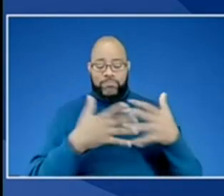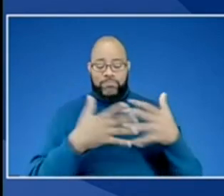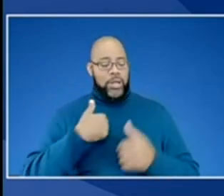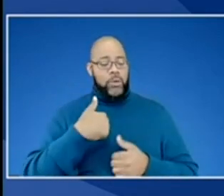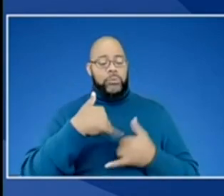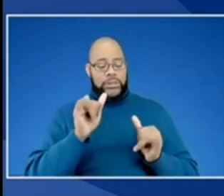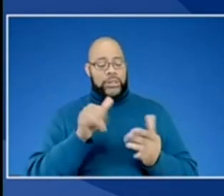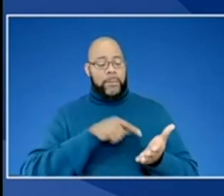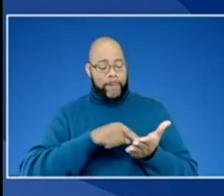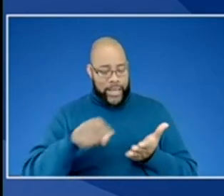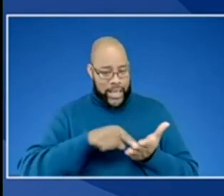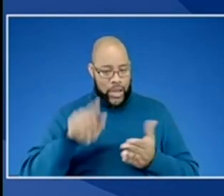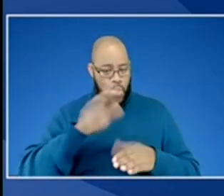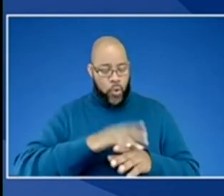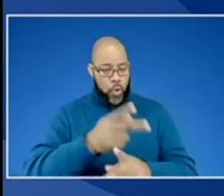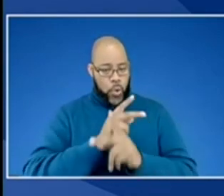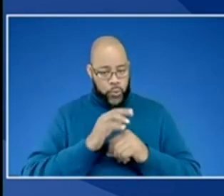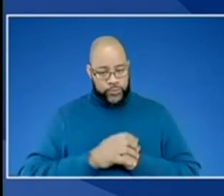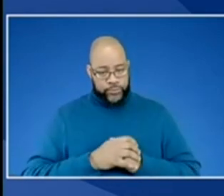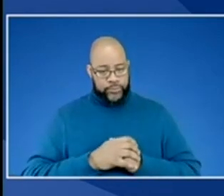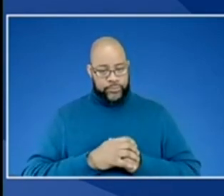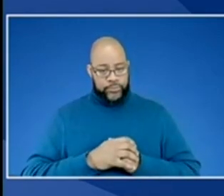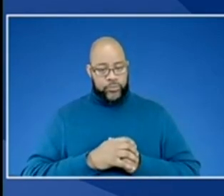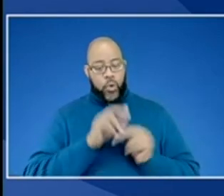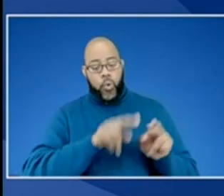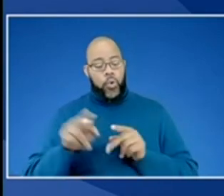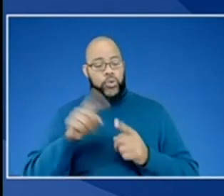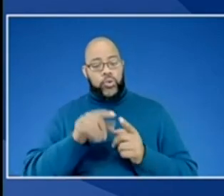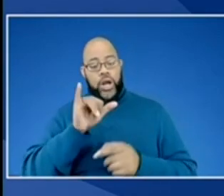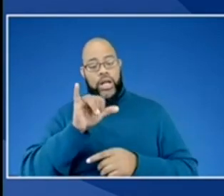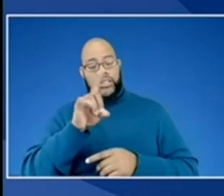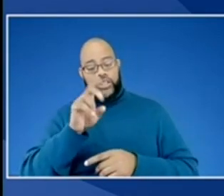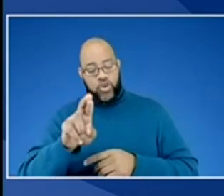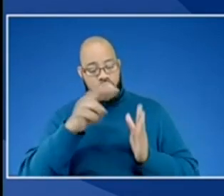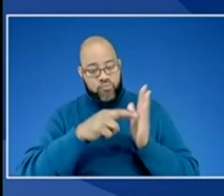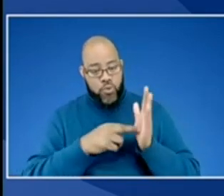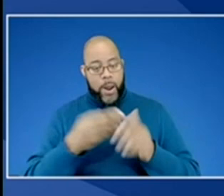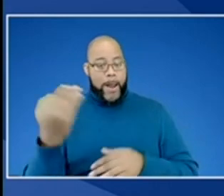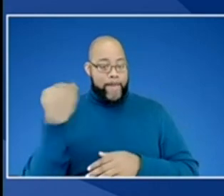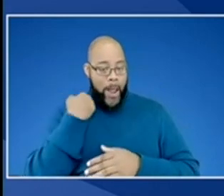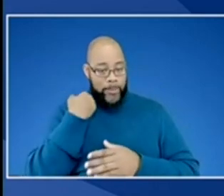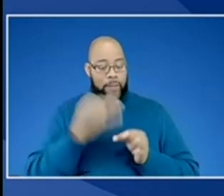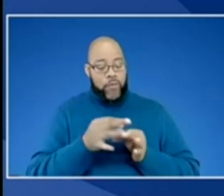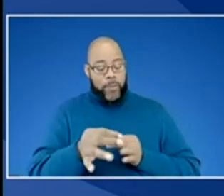paying on these loans. According to the IDR rules, bankruptcy forbearance does not count for this